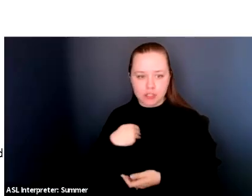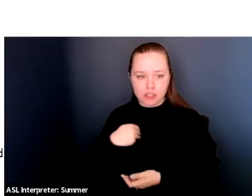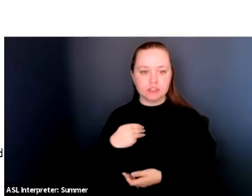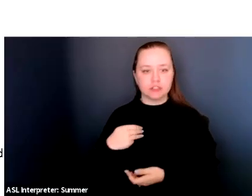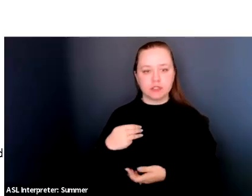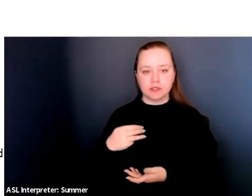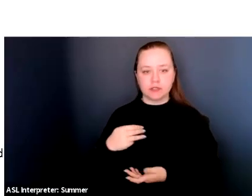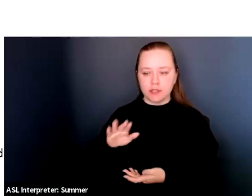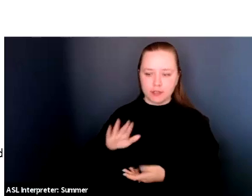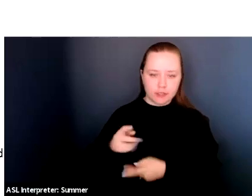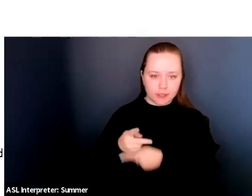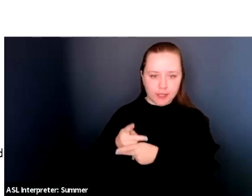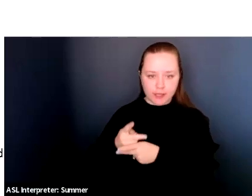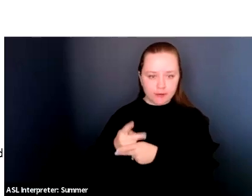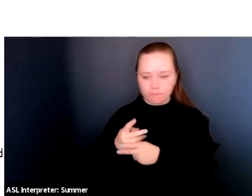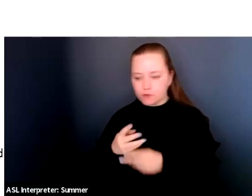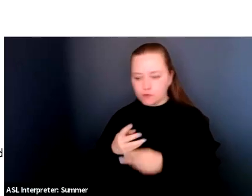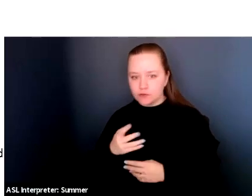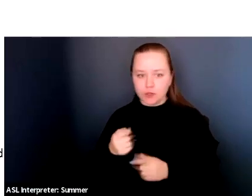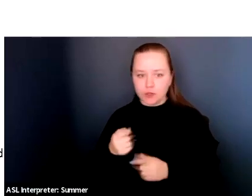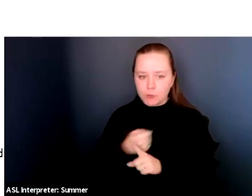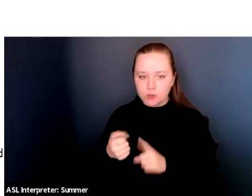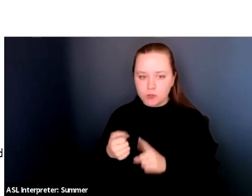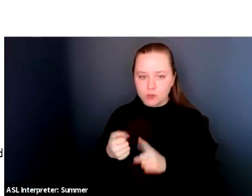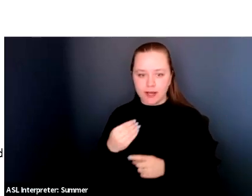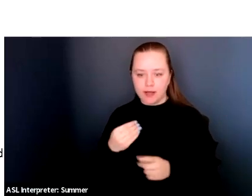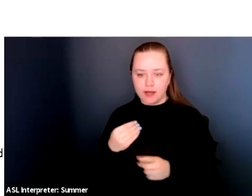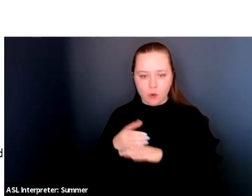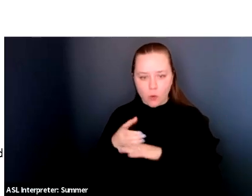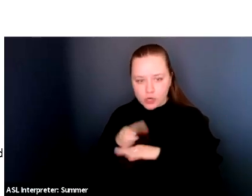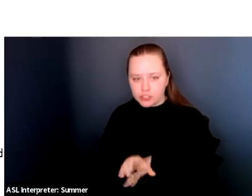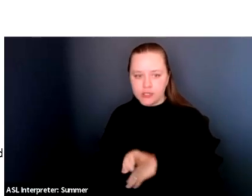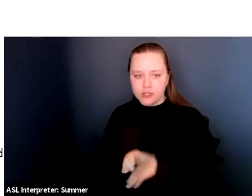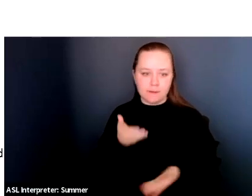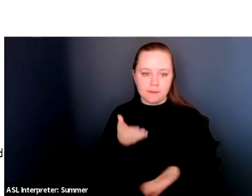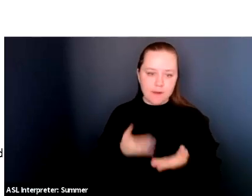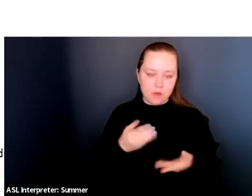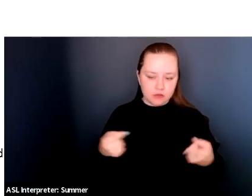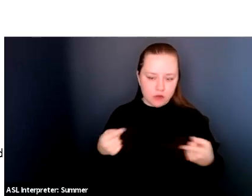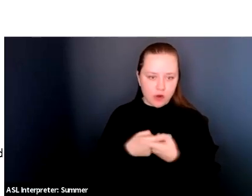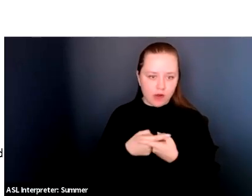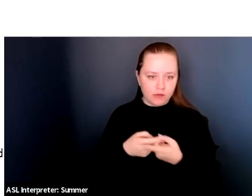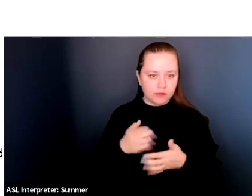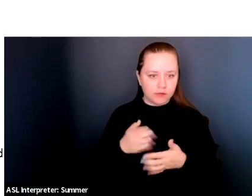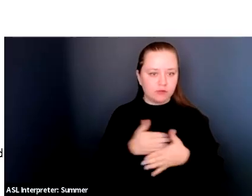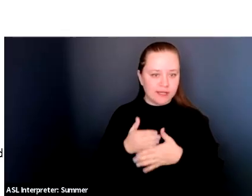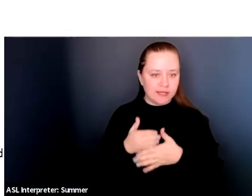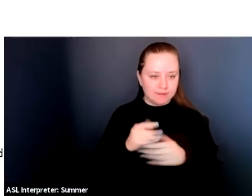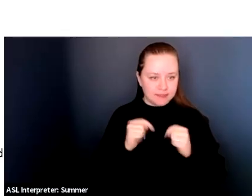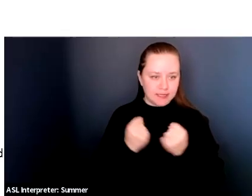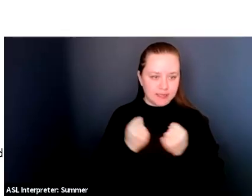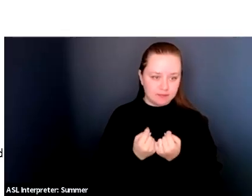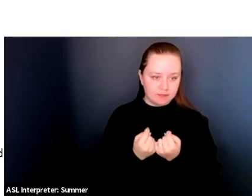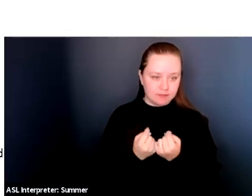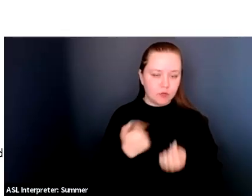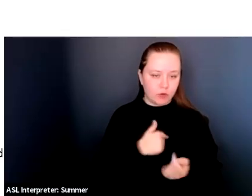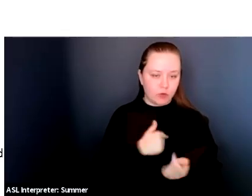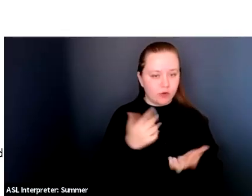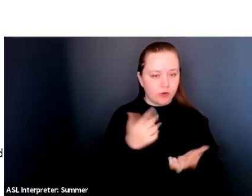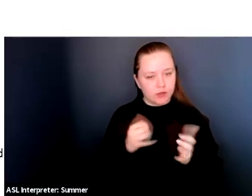Pregnancy may be an area where there's going to be conflict between all these teams, and we want to identify issues early on